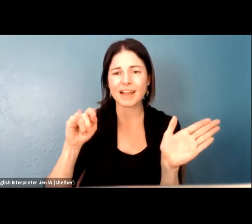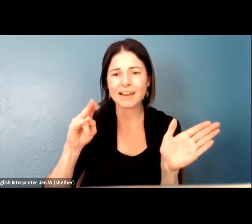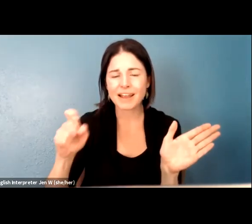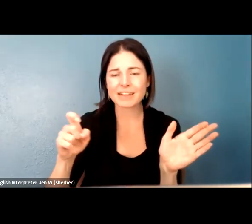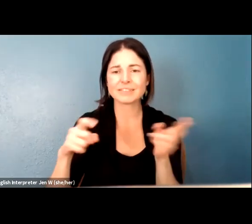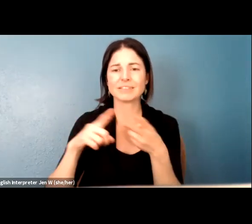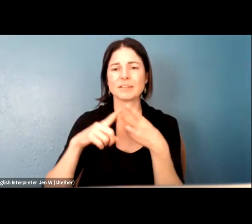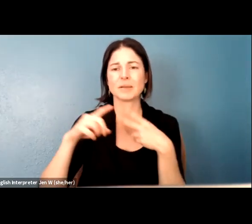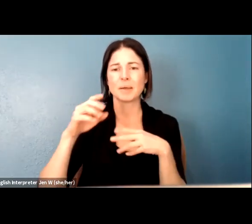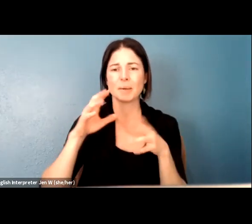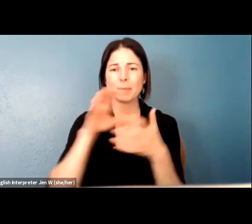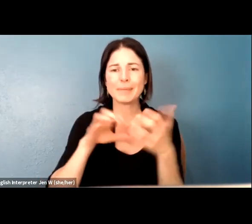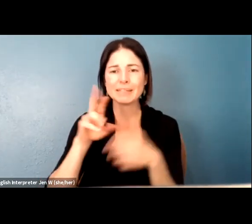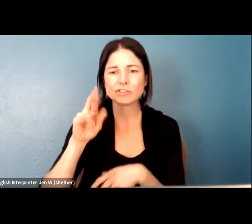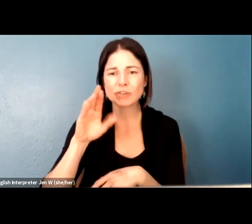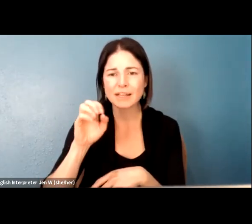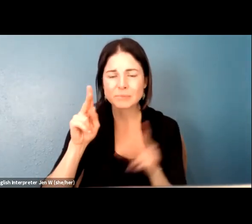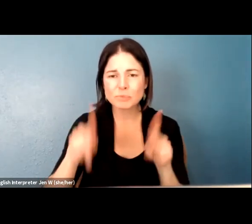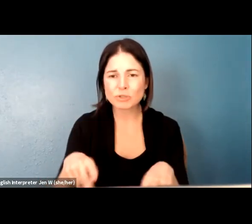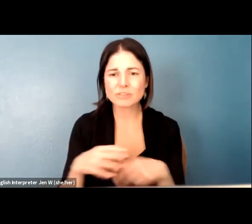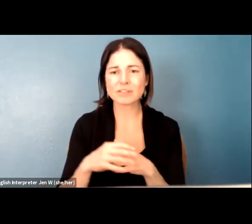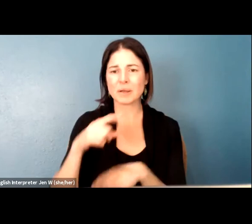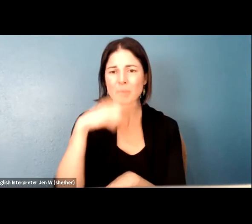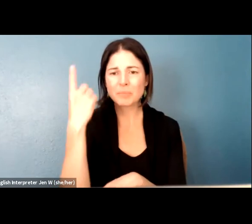mixed race person who is grappling right now with the